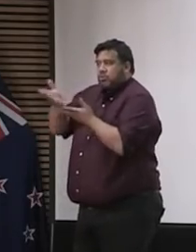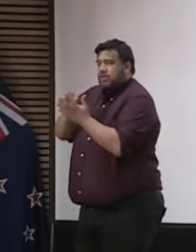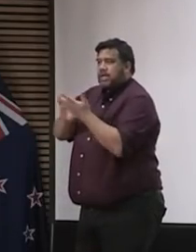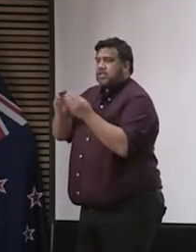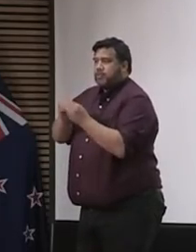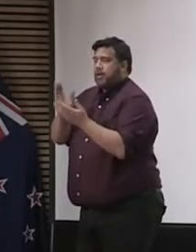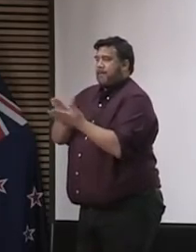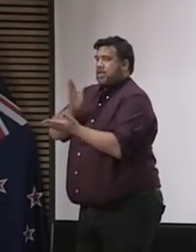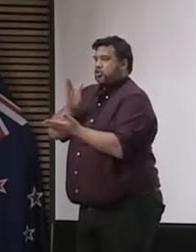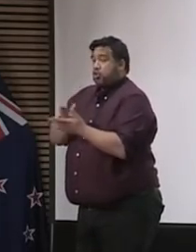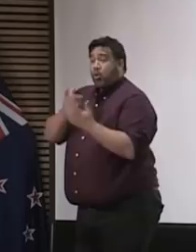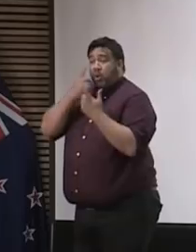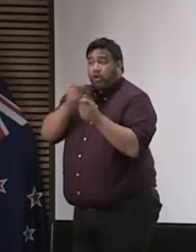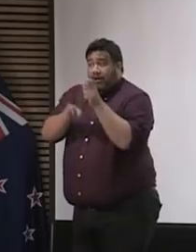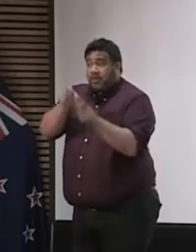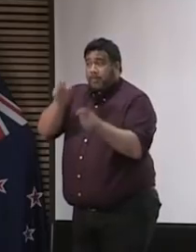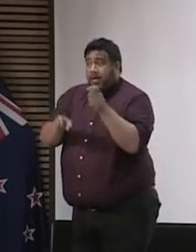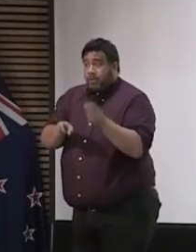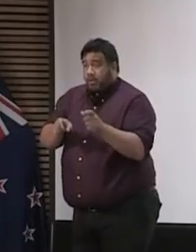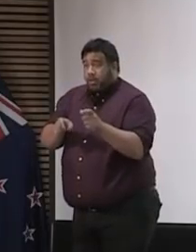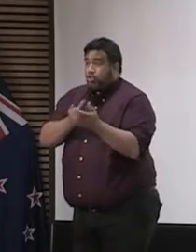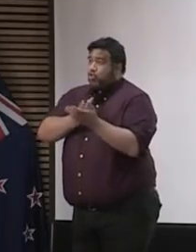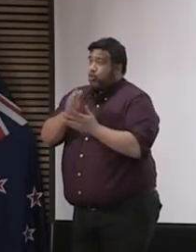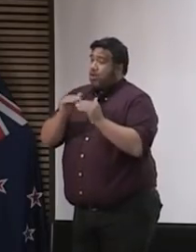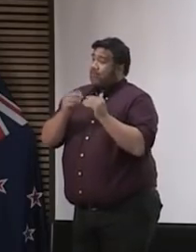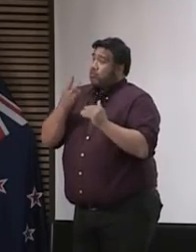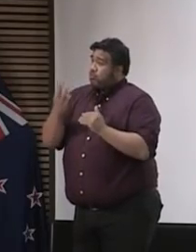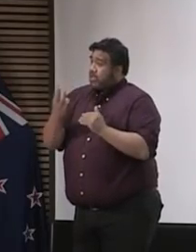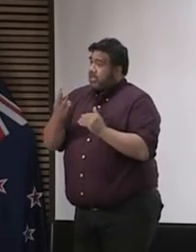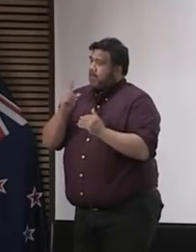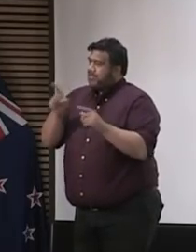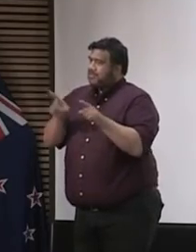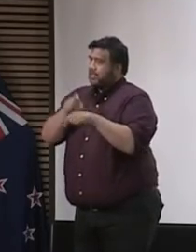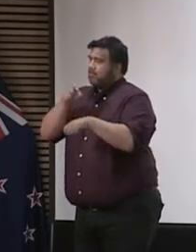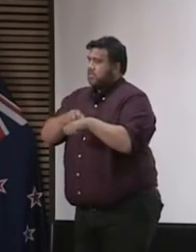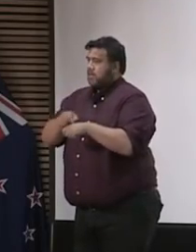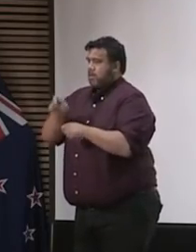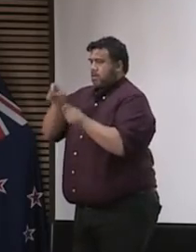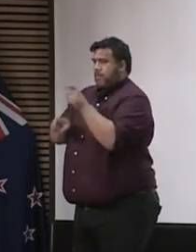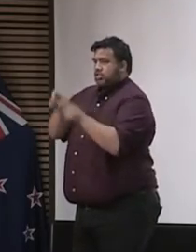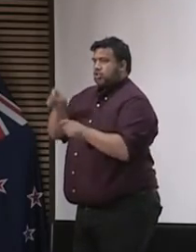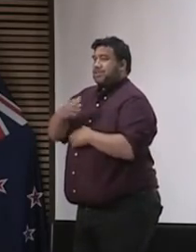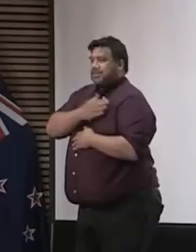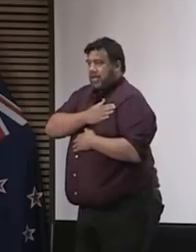as much care as possible to people under alert level 3 while keeping patients, staff and visitors safe.